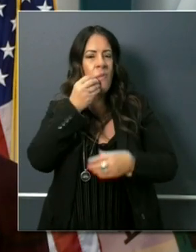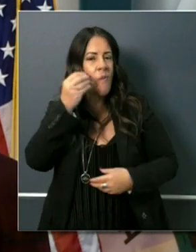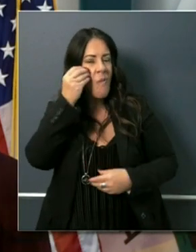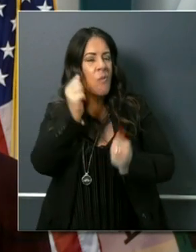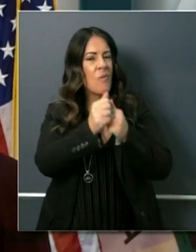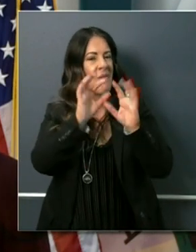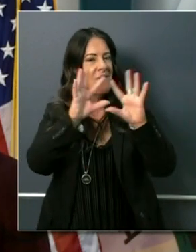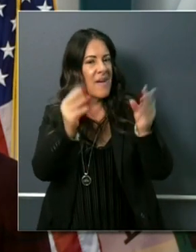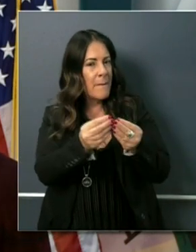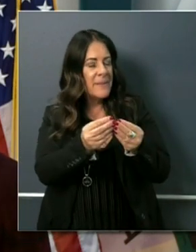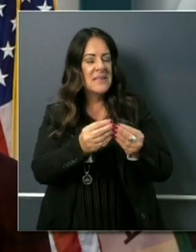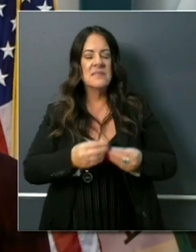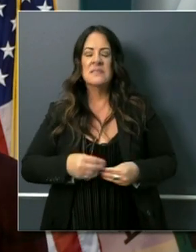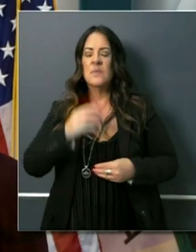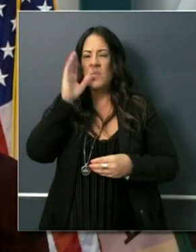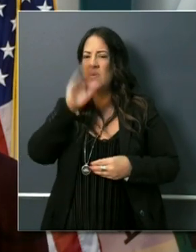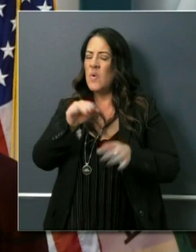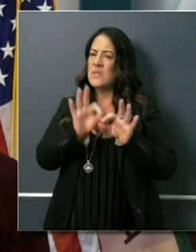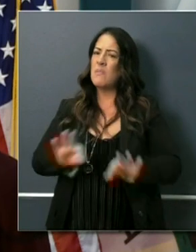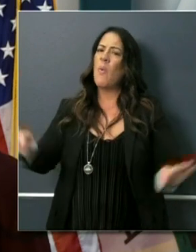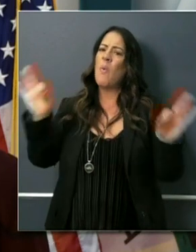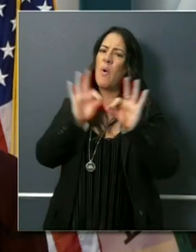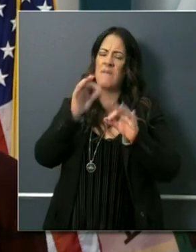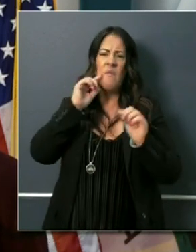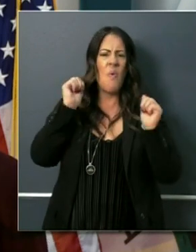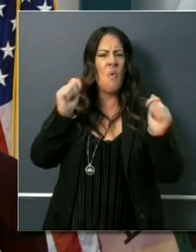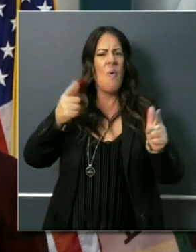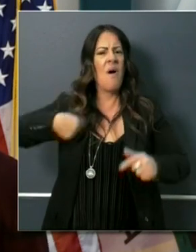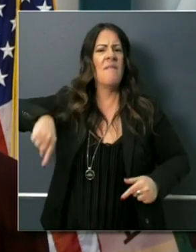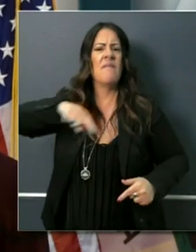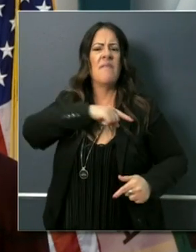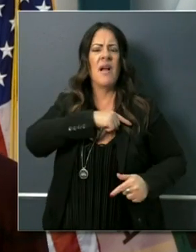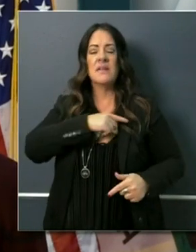BEEN DOING VERY WELL ACROSS CALIFORNIA THIS IS AN IMPORTANT WEEKEND TO MANY FAMILIES.